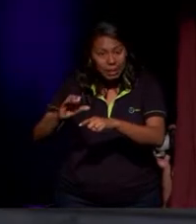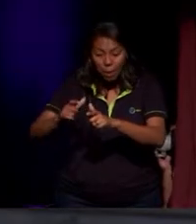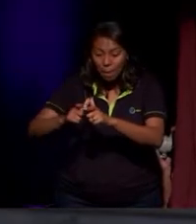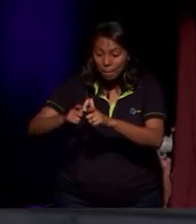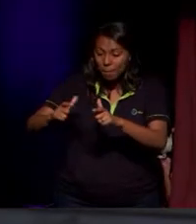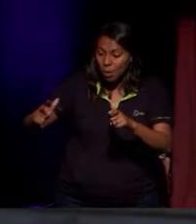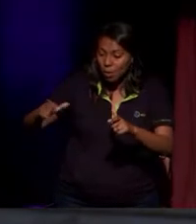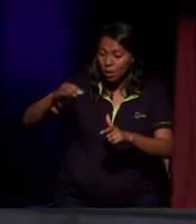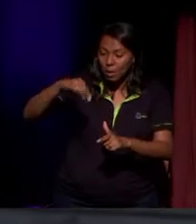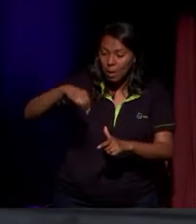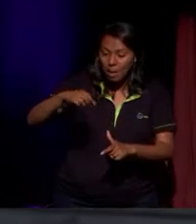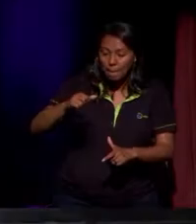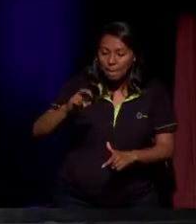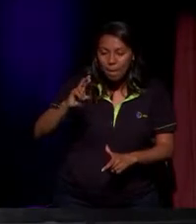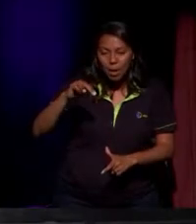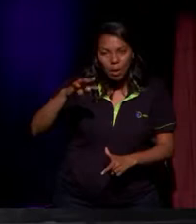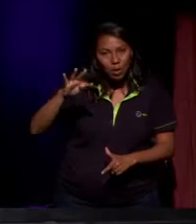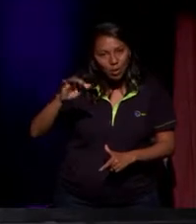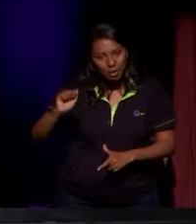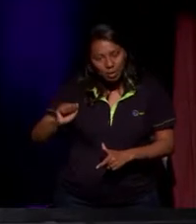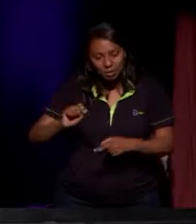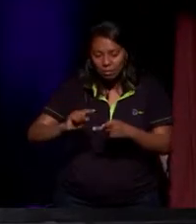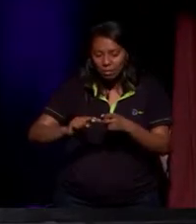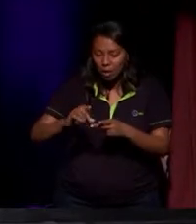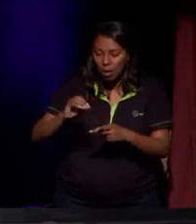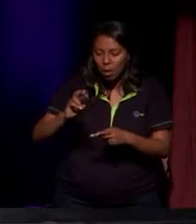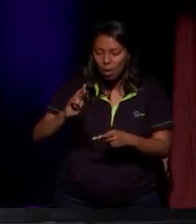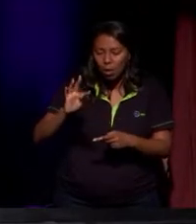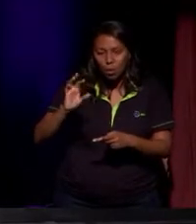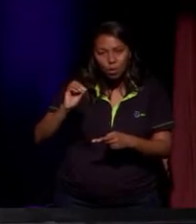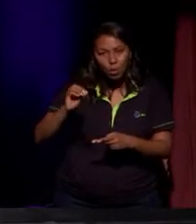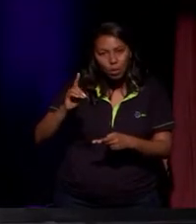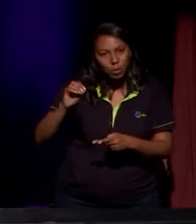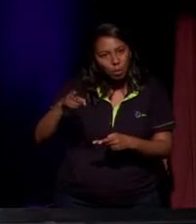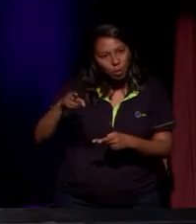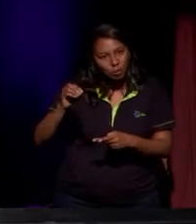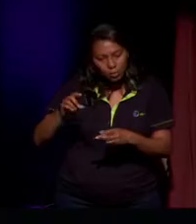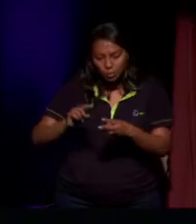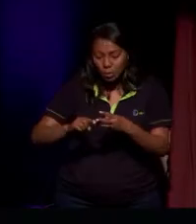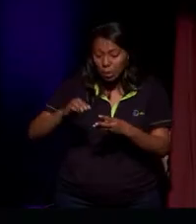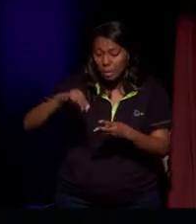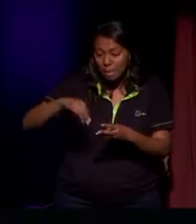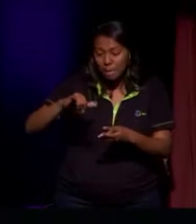followed by the Orthodox, and goes to the Melchites, It's the same thing…. and then every…